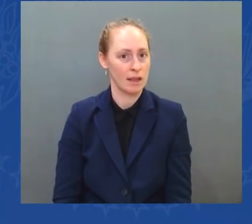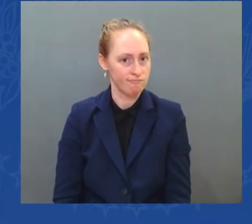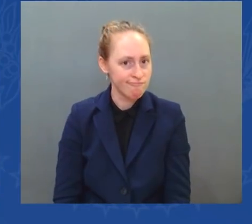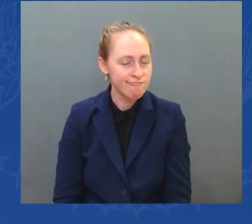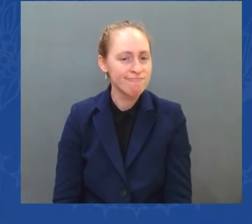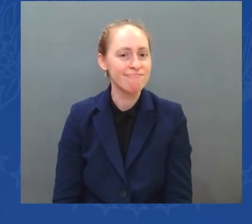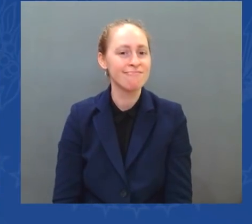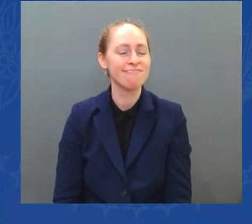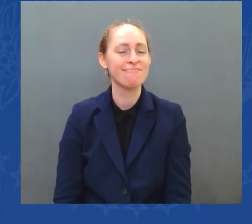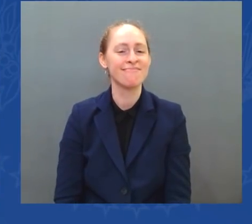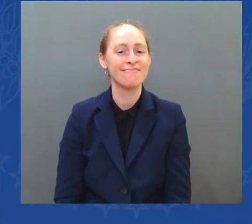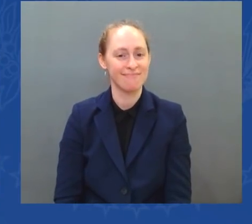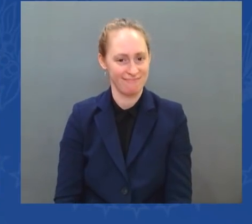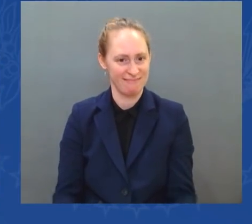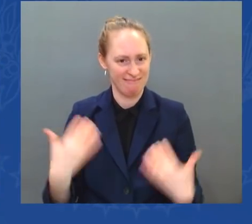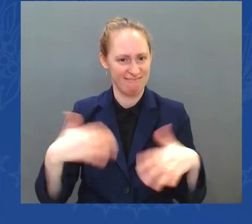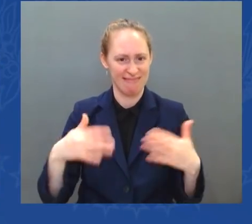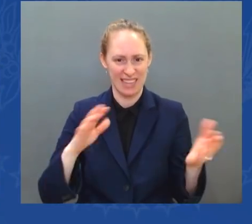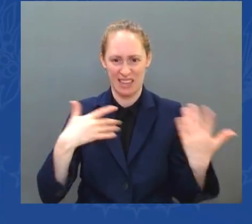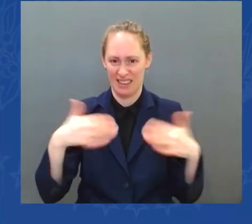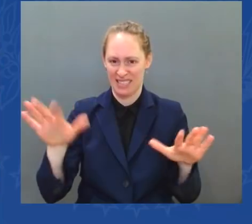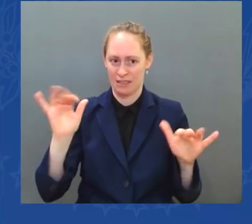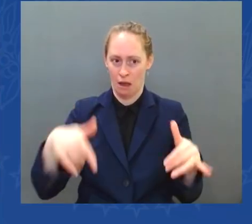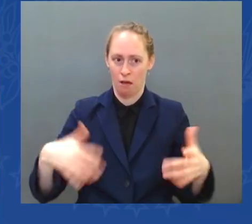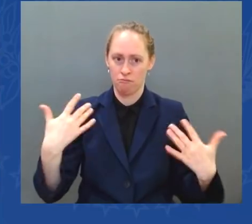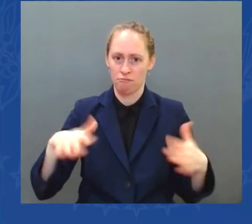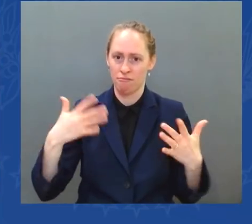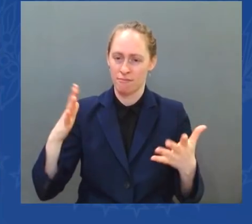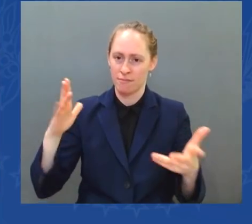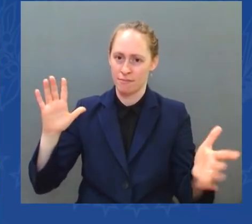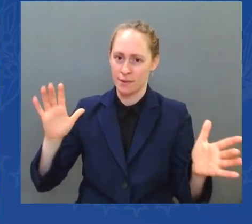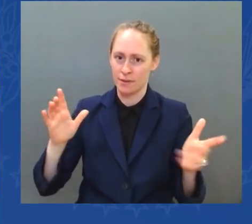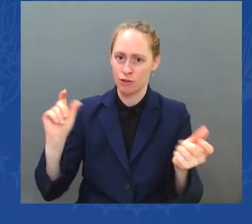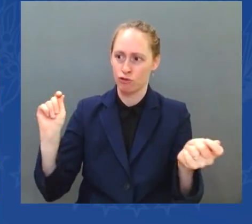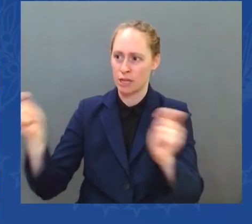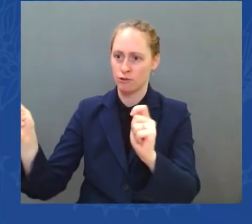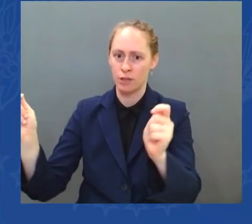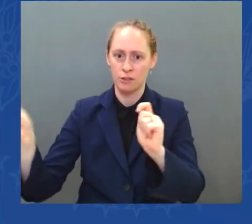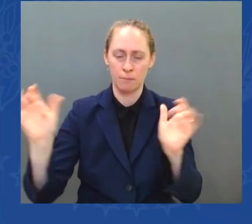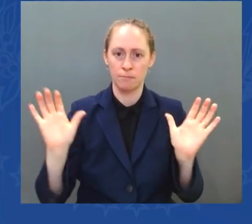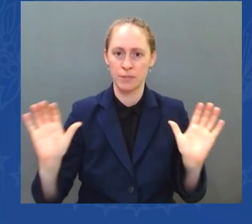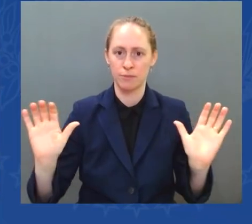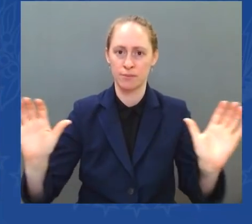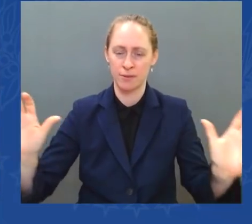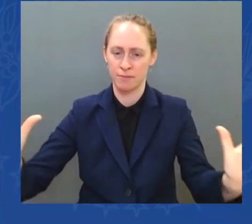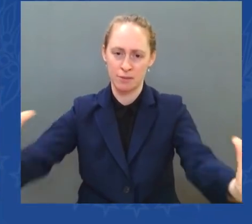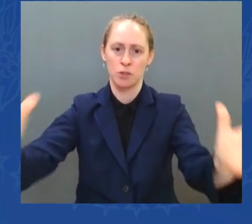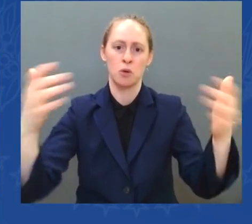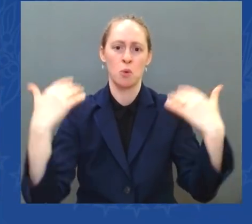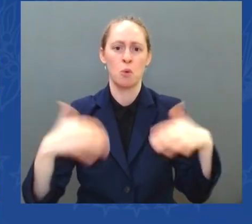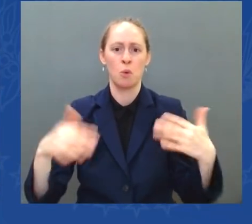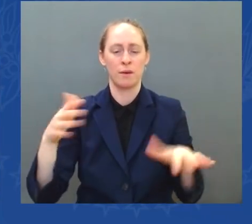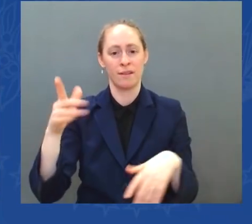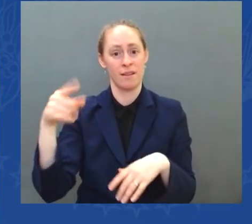and lead it instead of being outpaced by China and other countries. All told, thus far,